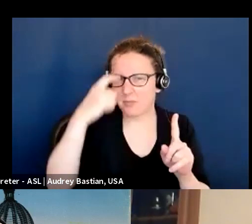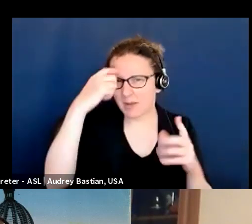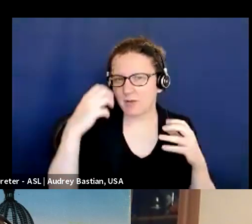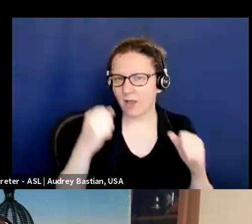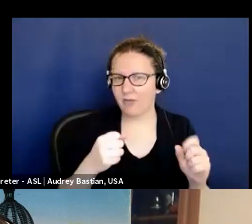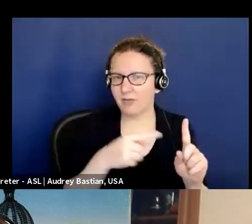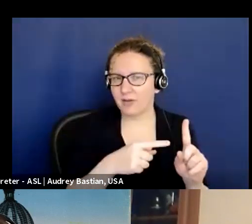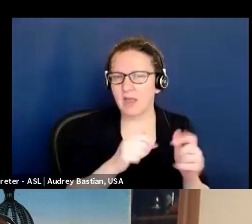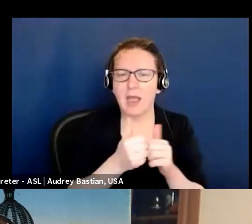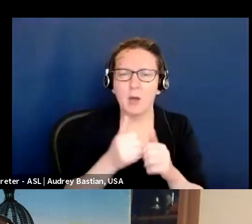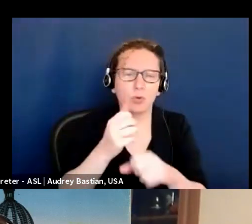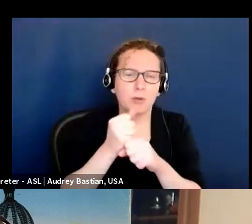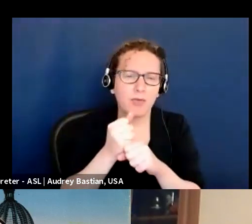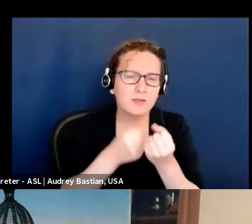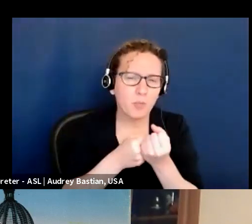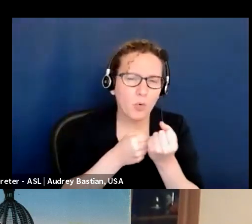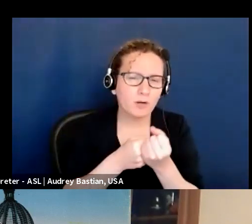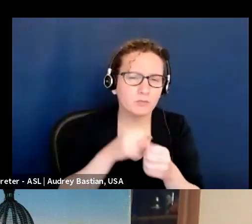how you're going to get that support when you're in Germany.